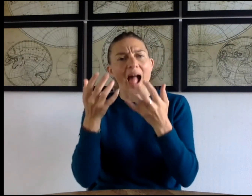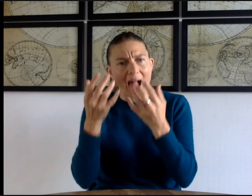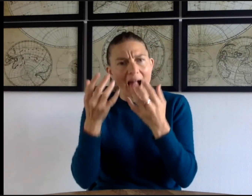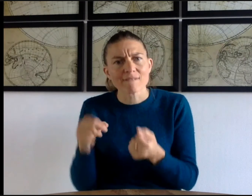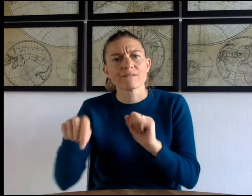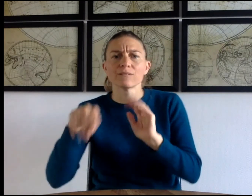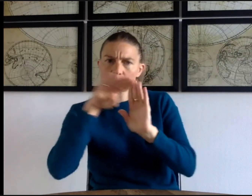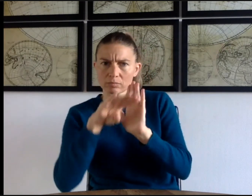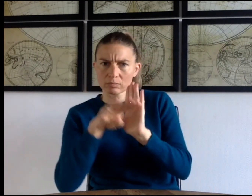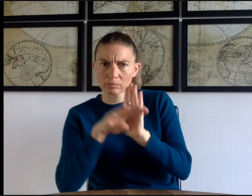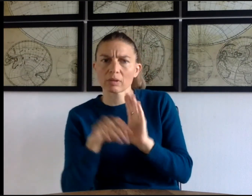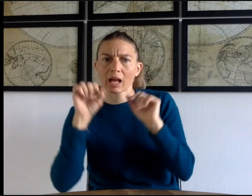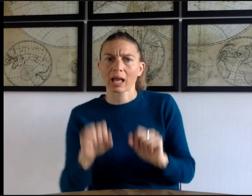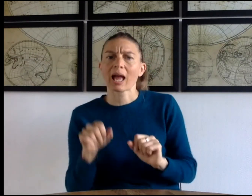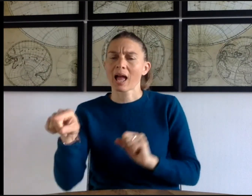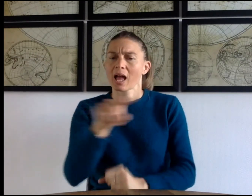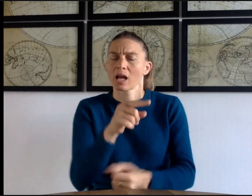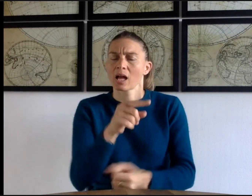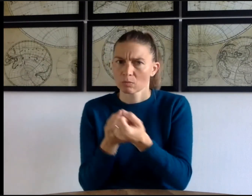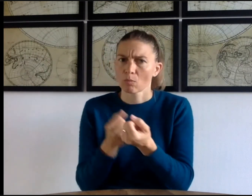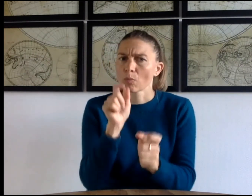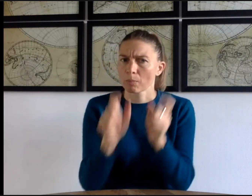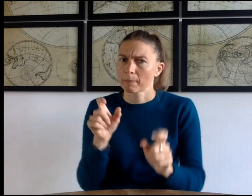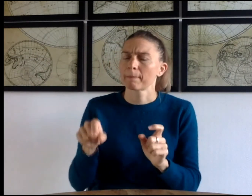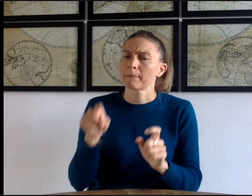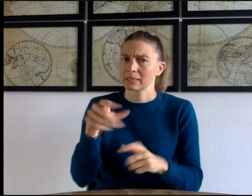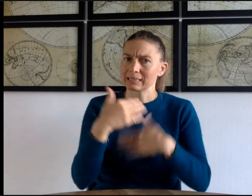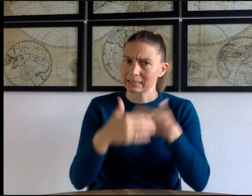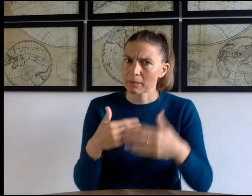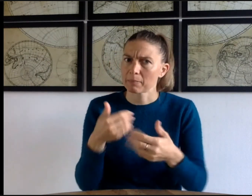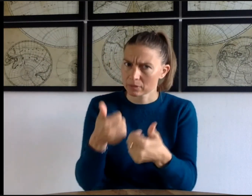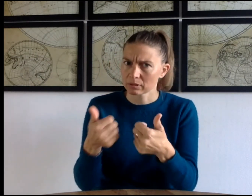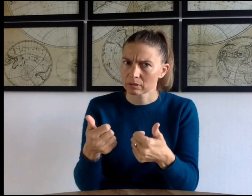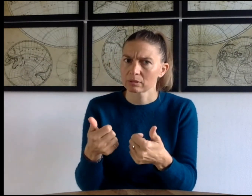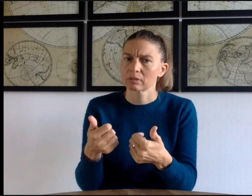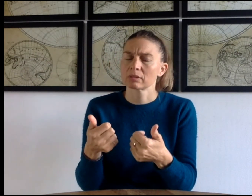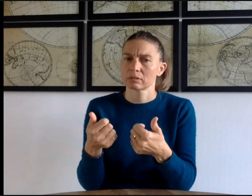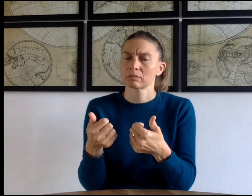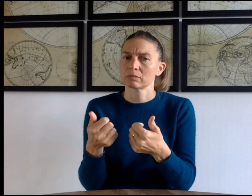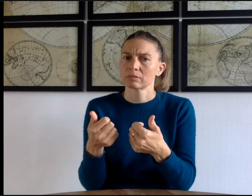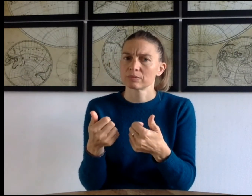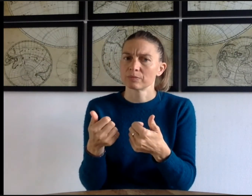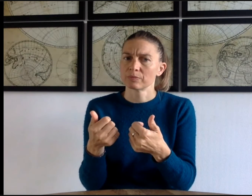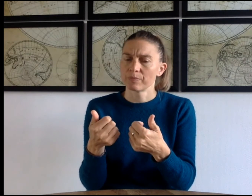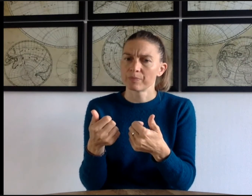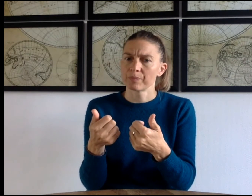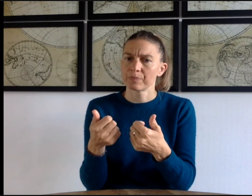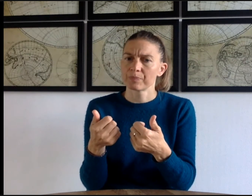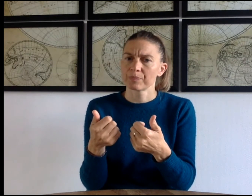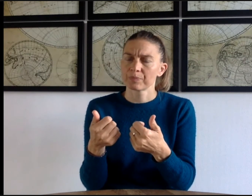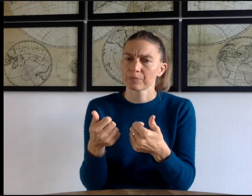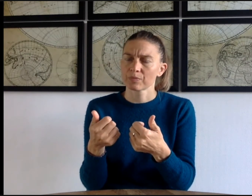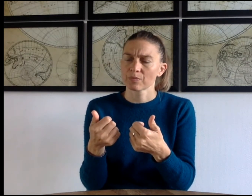young people with disabilities and these are, for example,